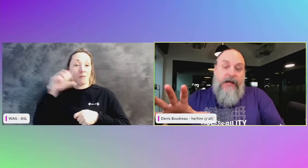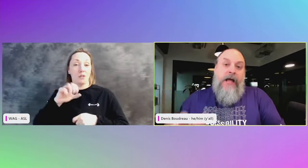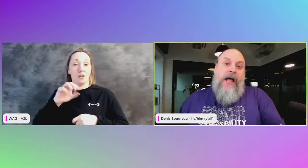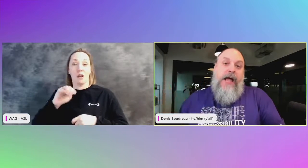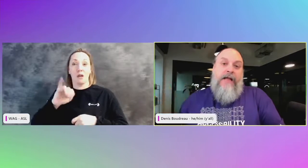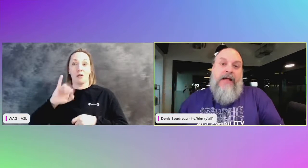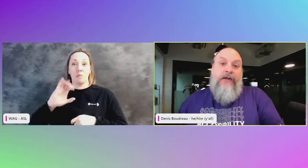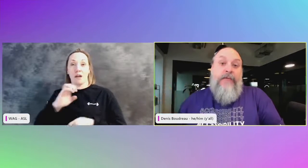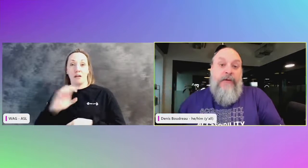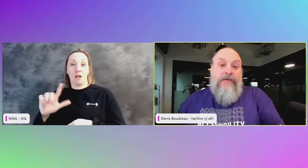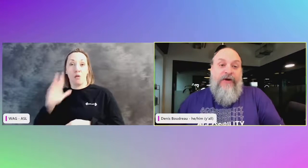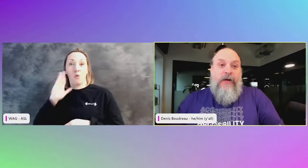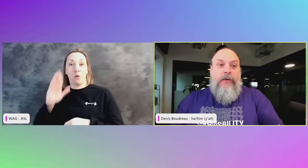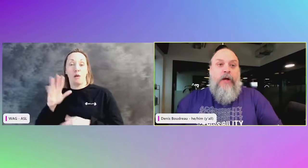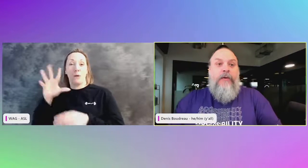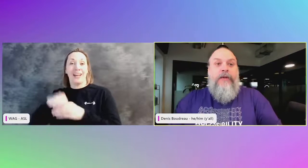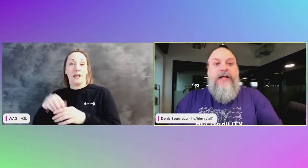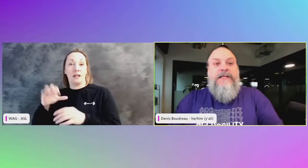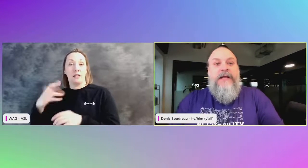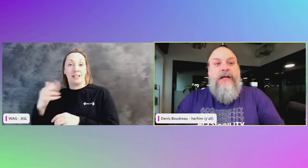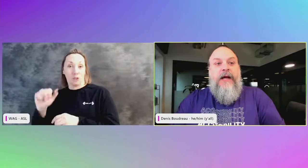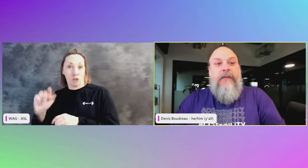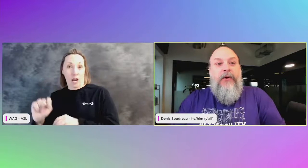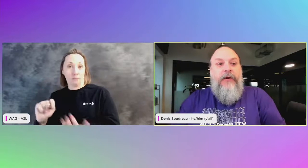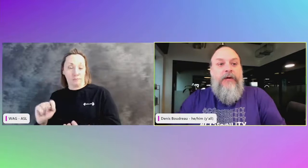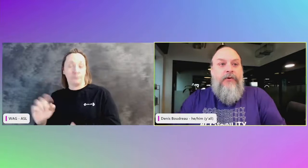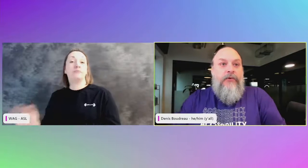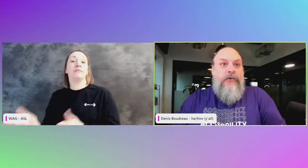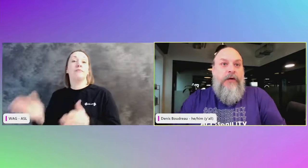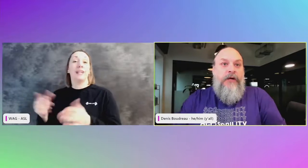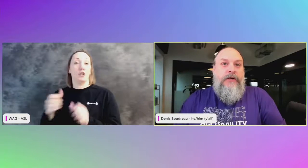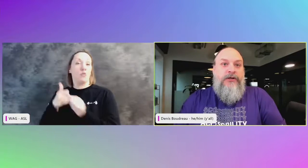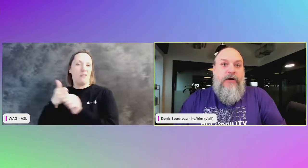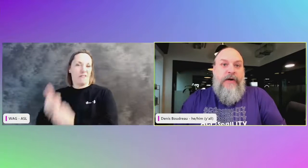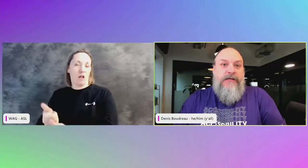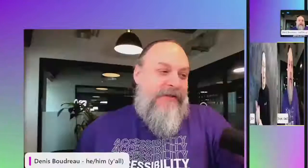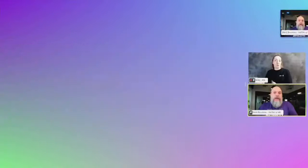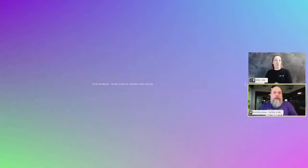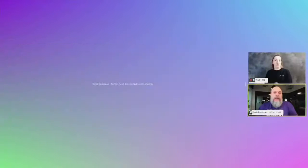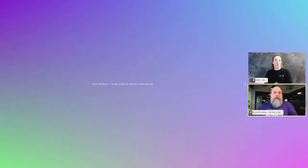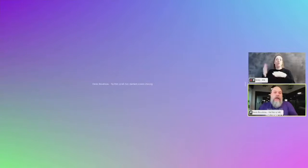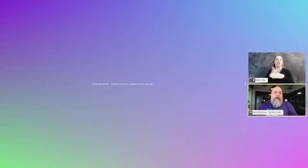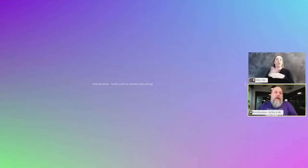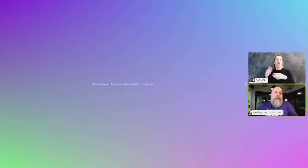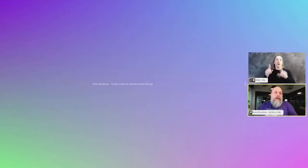depend on me slides or things like that. So I'm assuming that Michael will put that if it in chat is not already